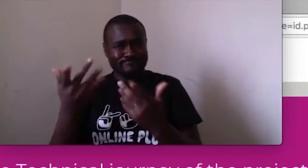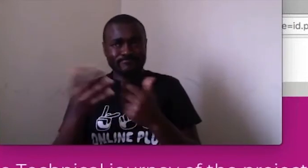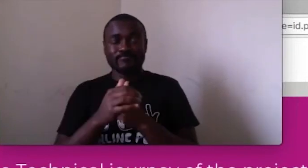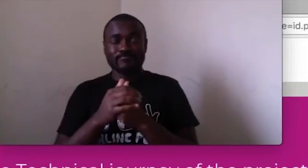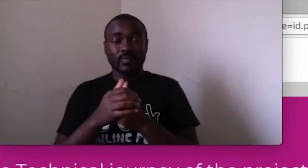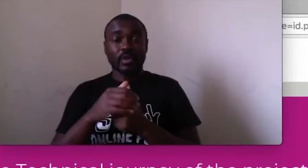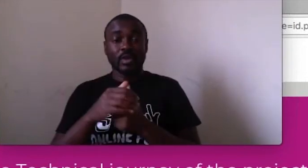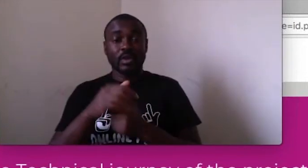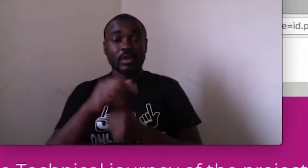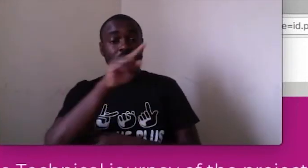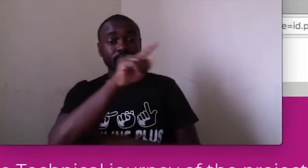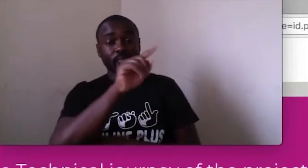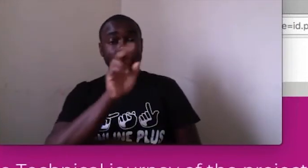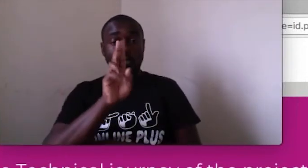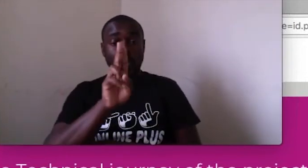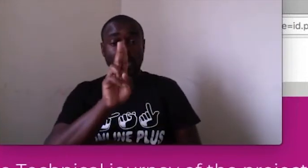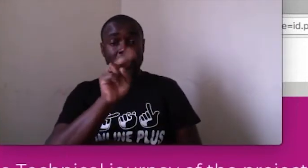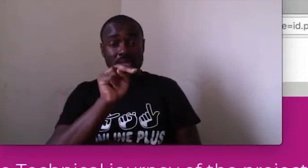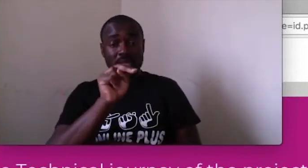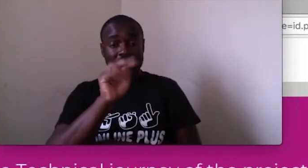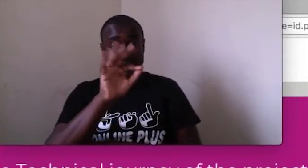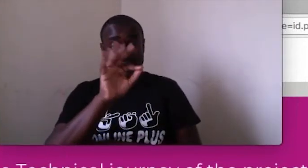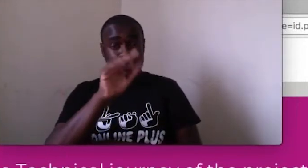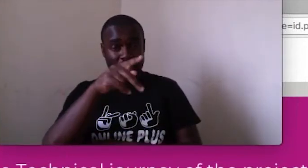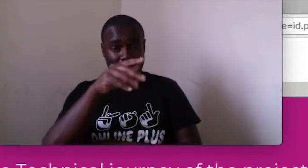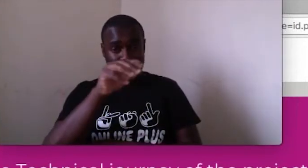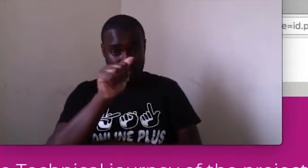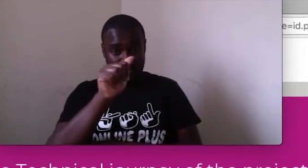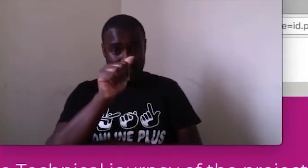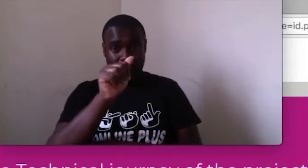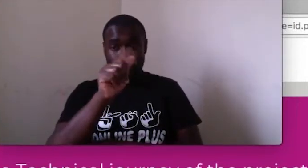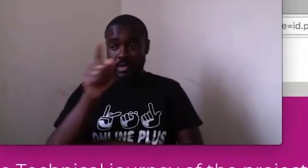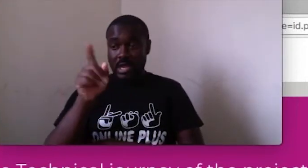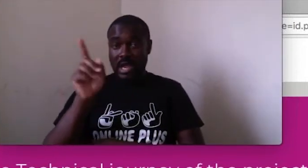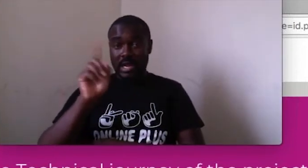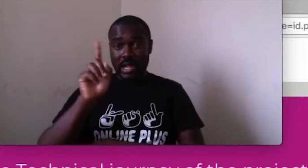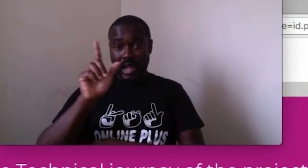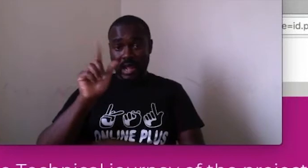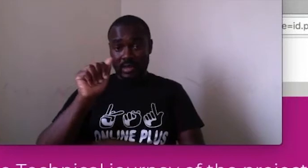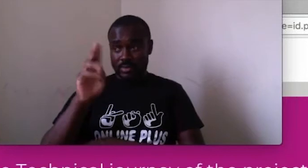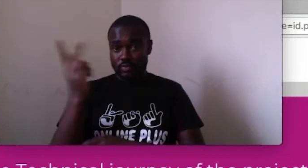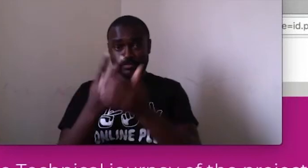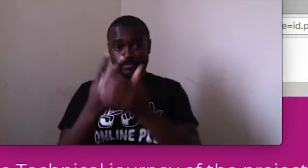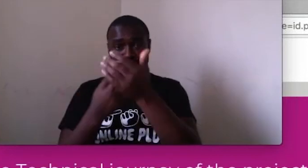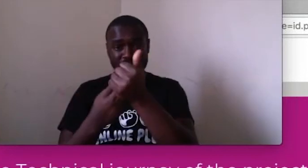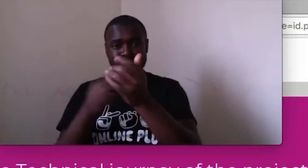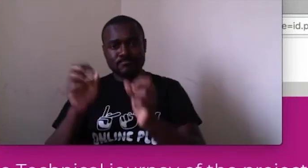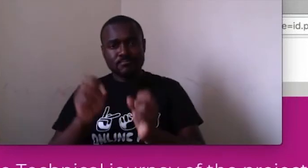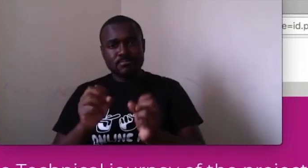How did I start this? UNFPA and Nailab